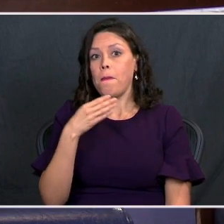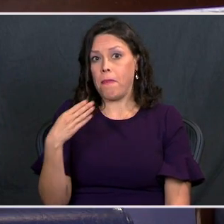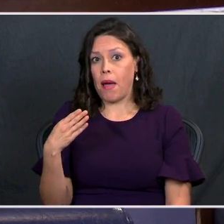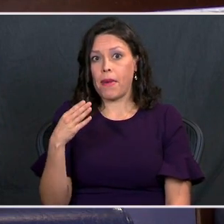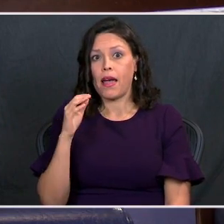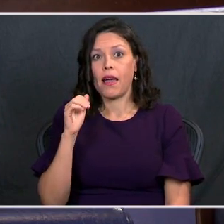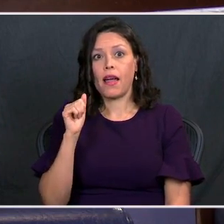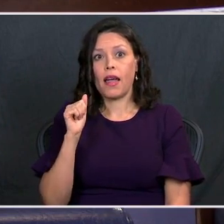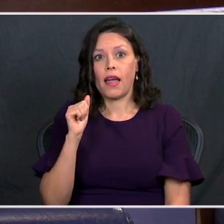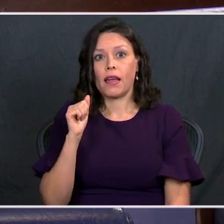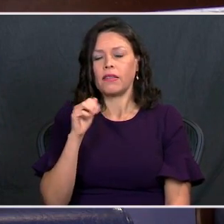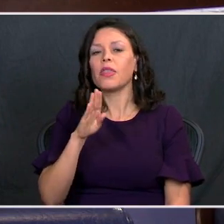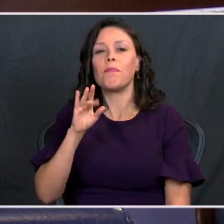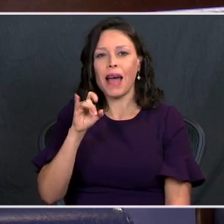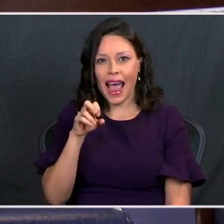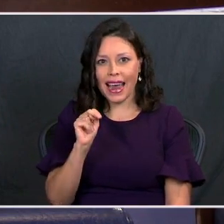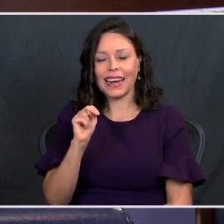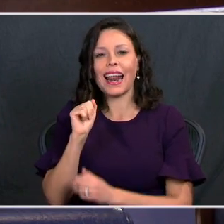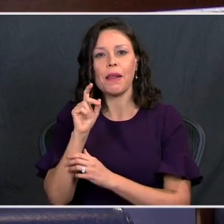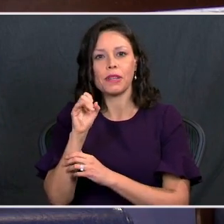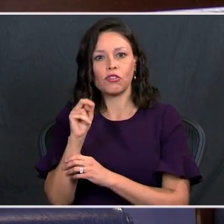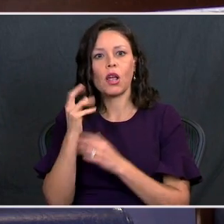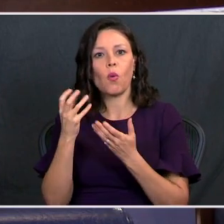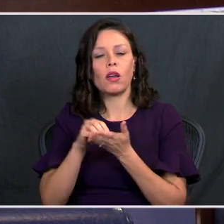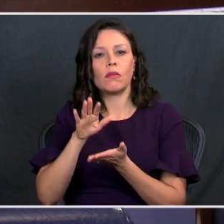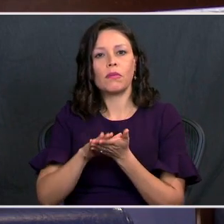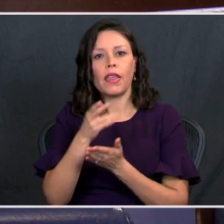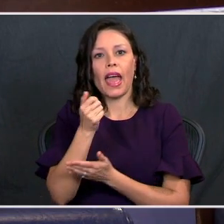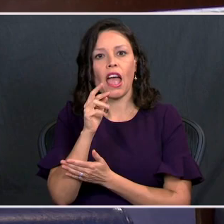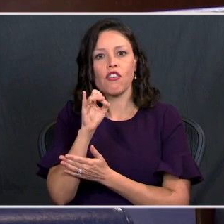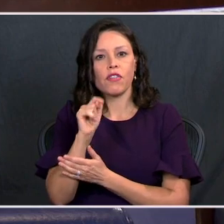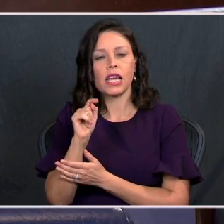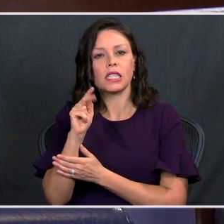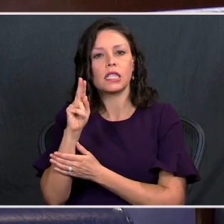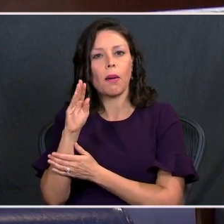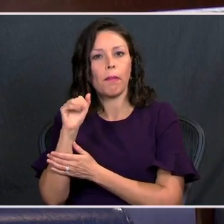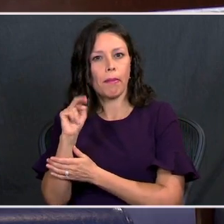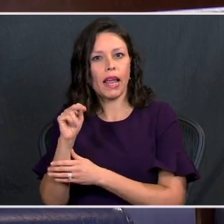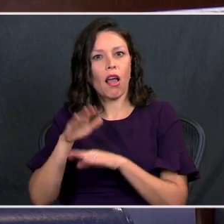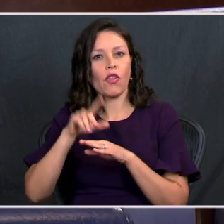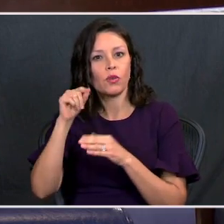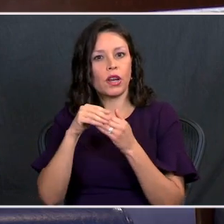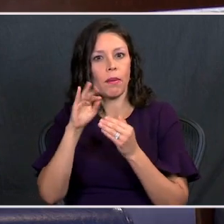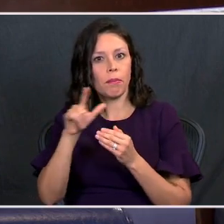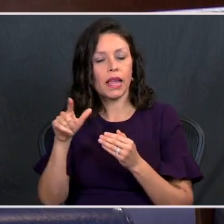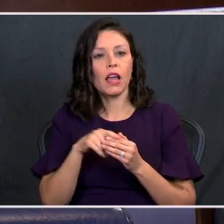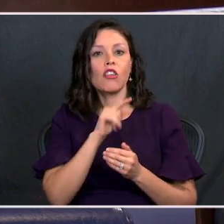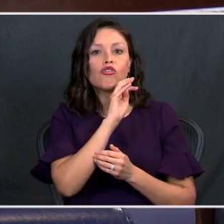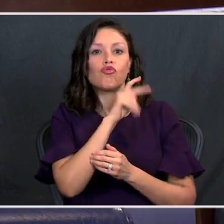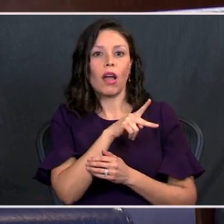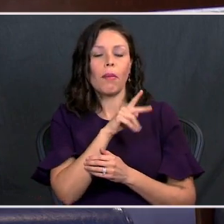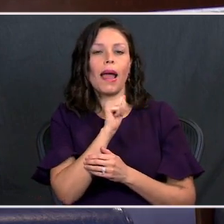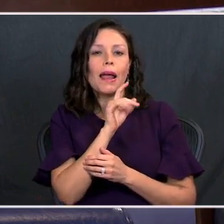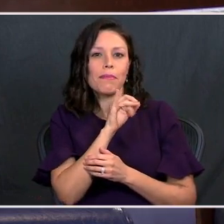to put Harriet Tubman on the 20-dollar bill. The Trump administration dragged their feet on that.